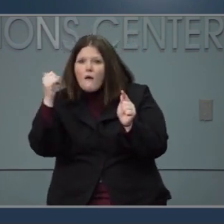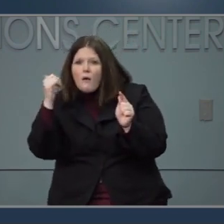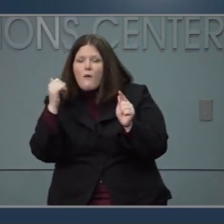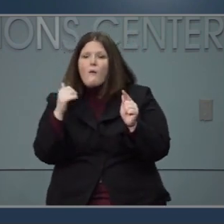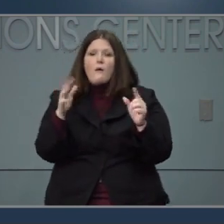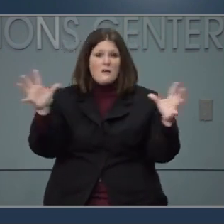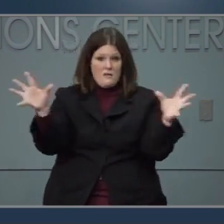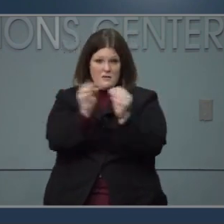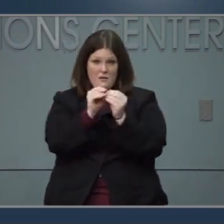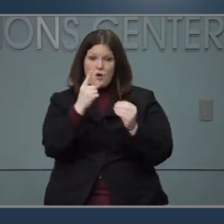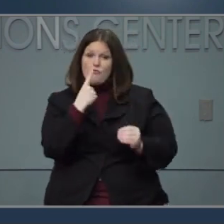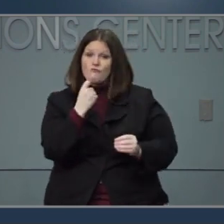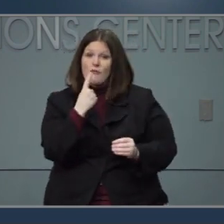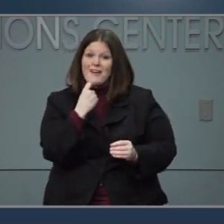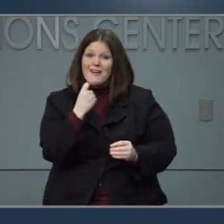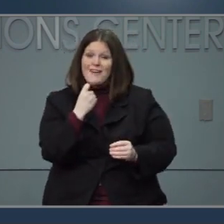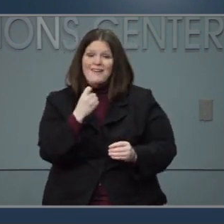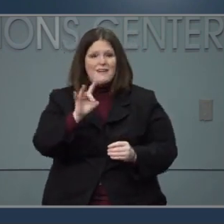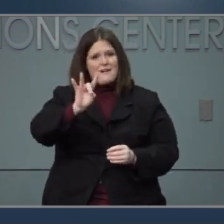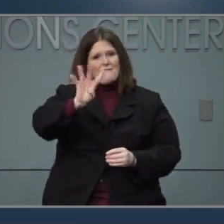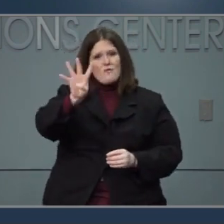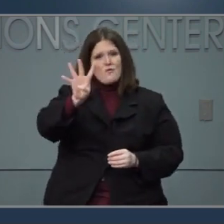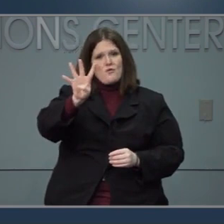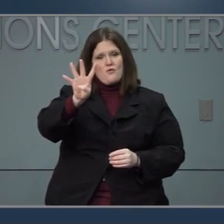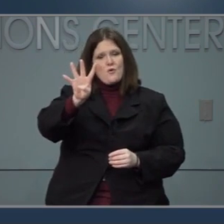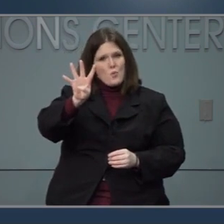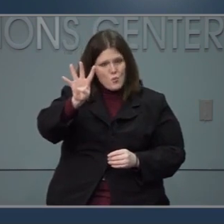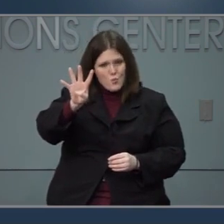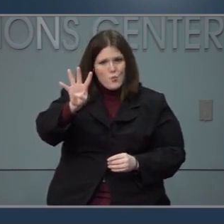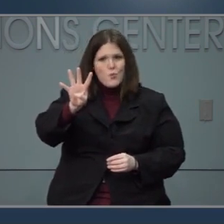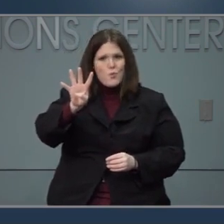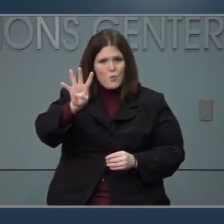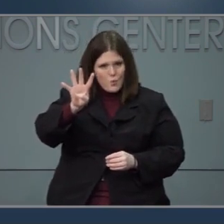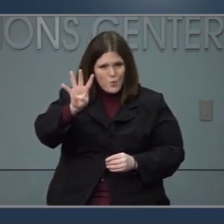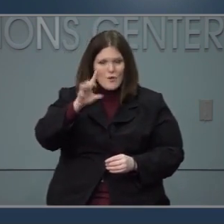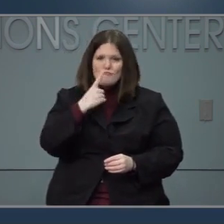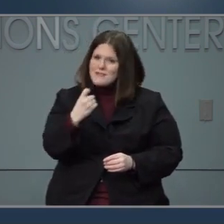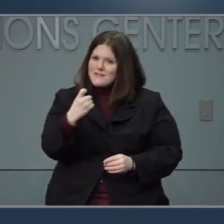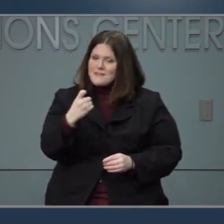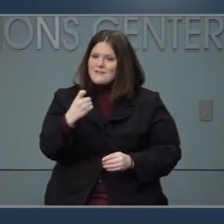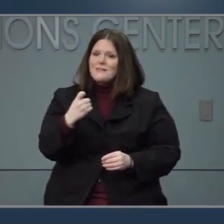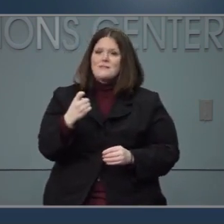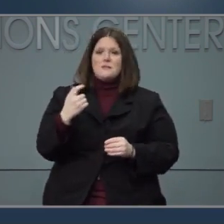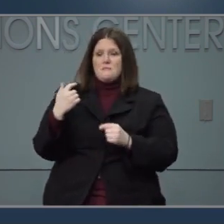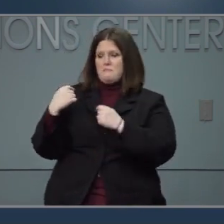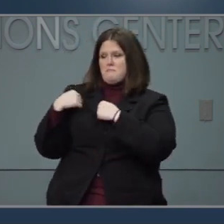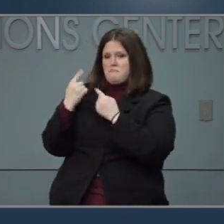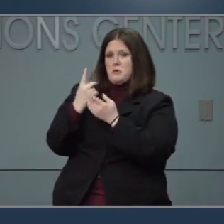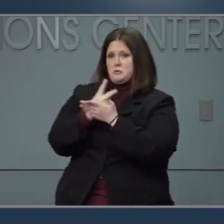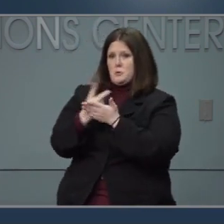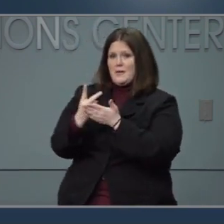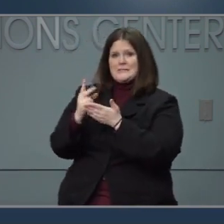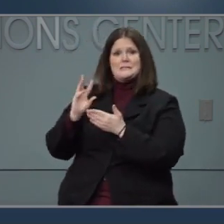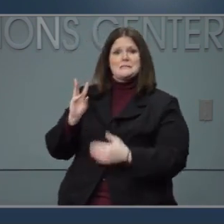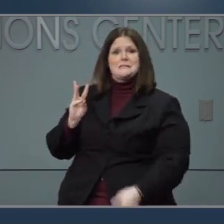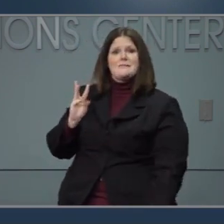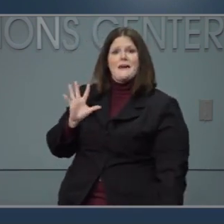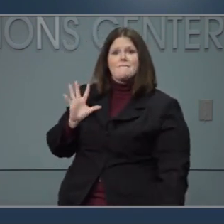AS YOU CAN SEE, ALMOST THE WHOLE STATE IS RED. WE NOW HAVE 84 COUNTIES IN THE RED AT CRITICAL LEVELS OF VIRAL SPREAD.